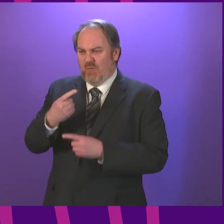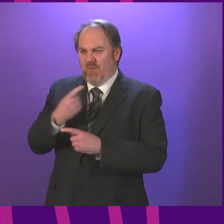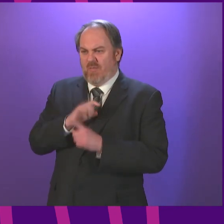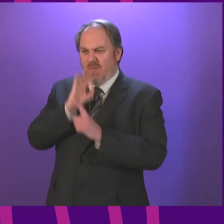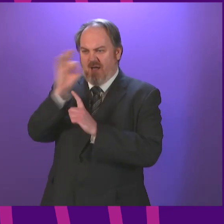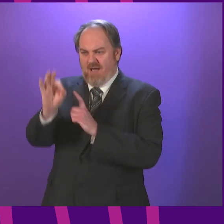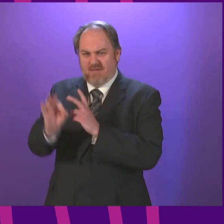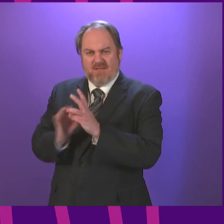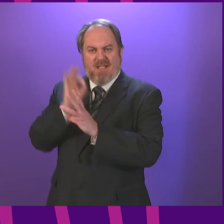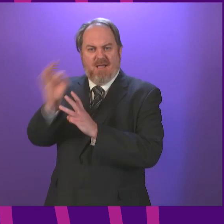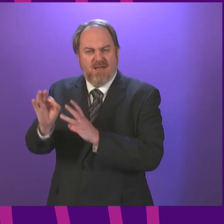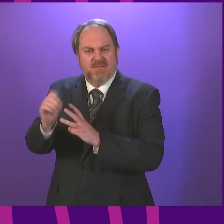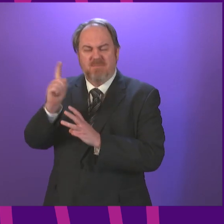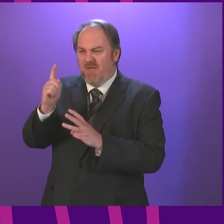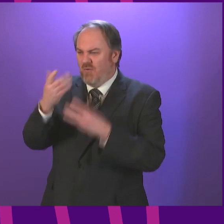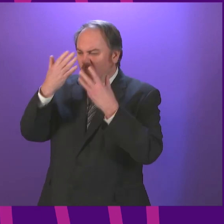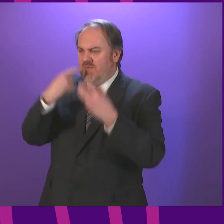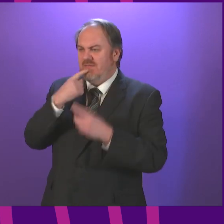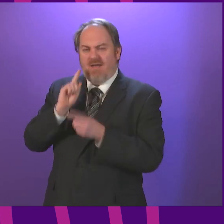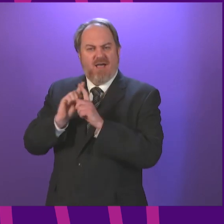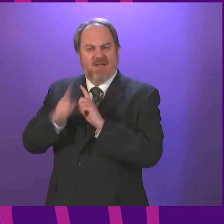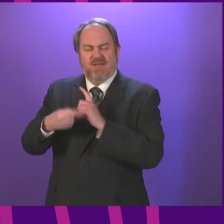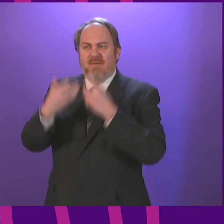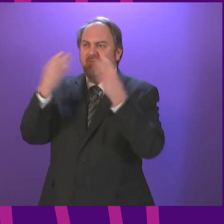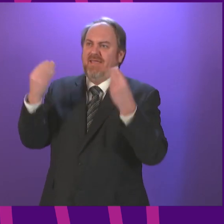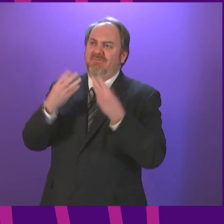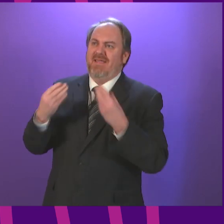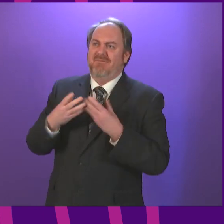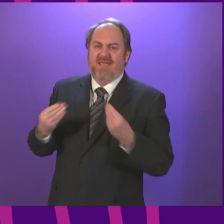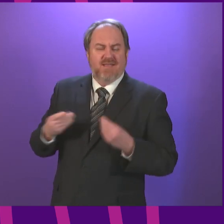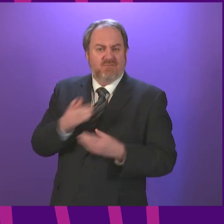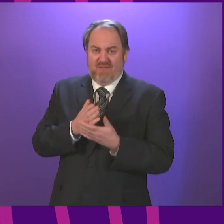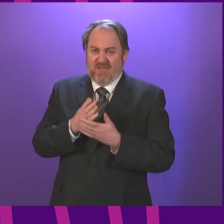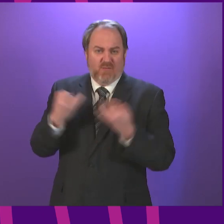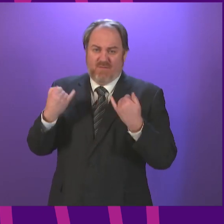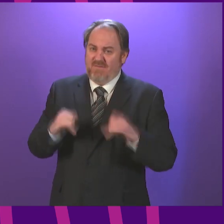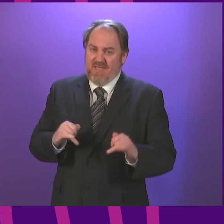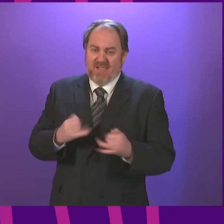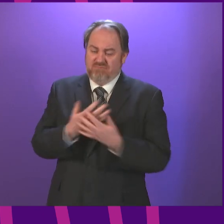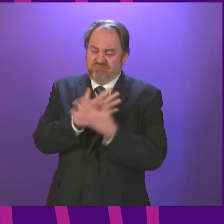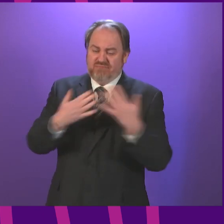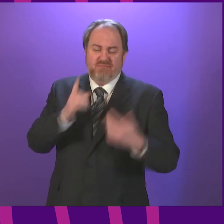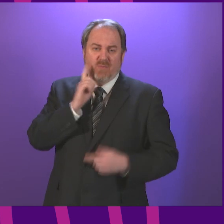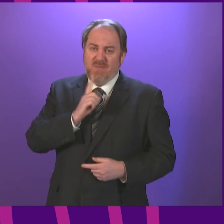failed the women so badly. According to five people now, including a QC and a civil servant,